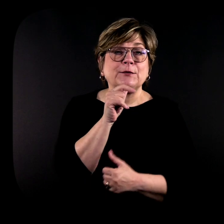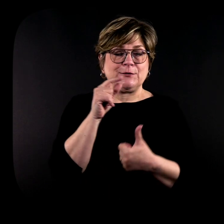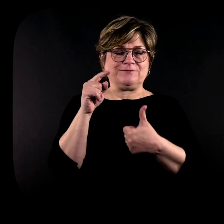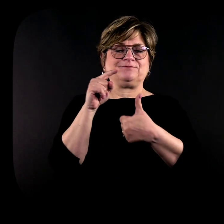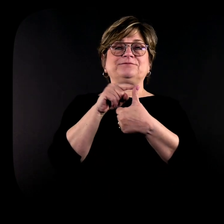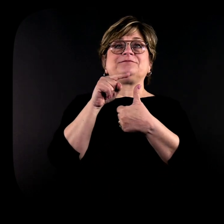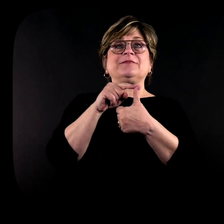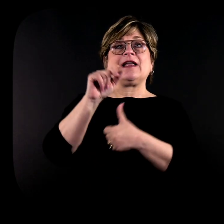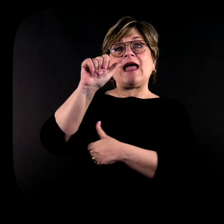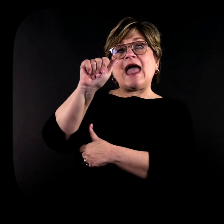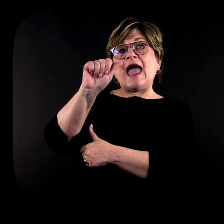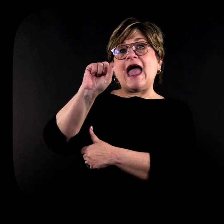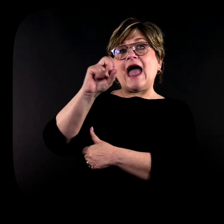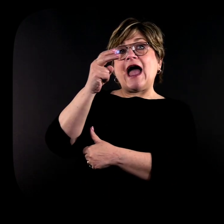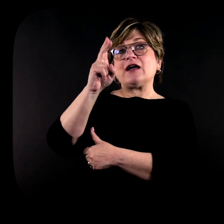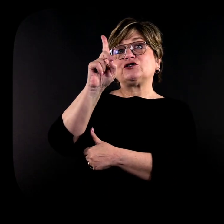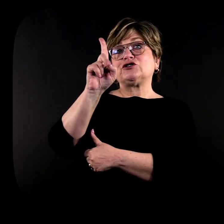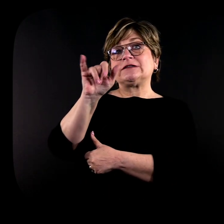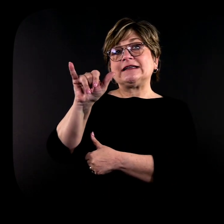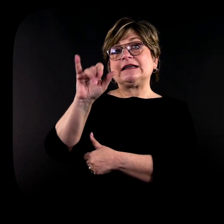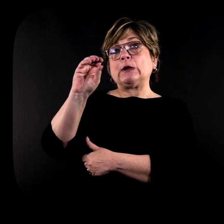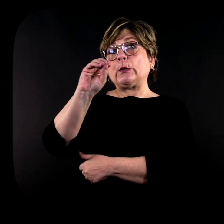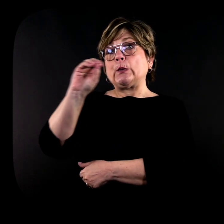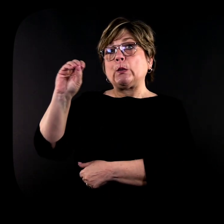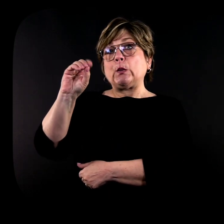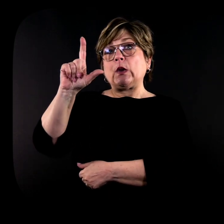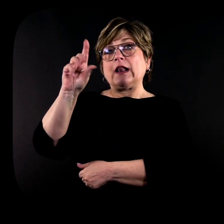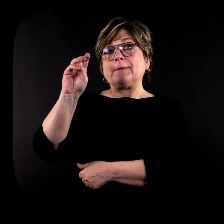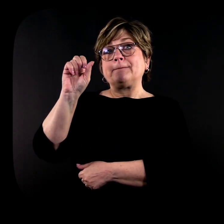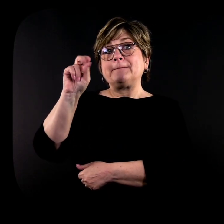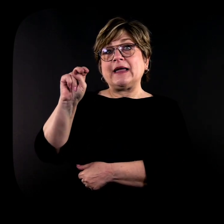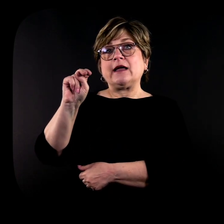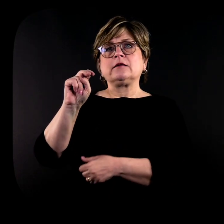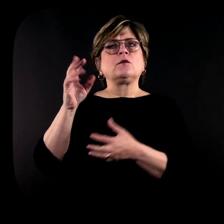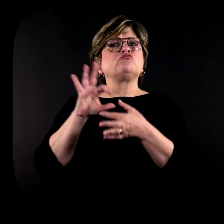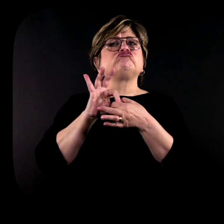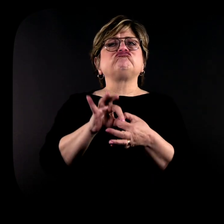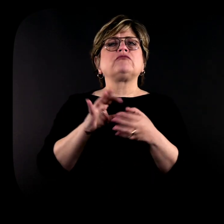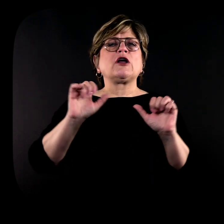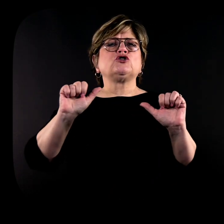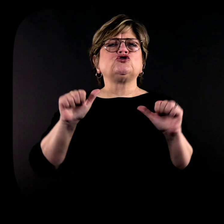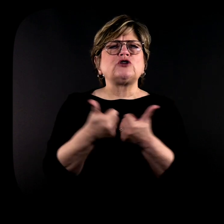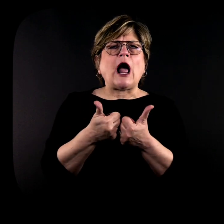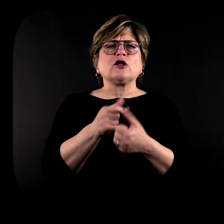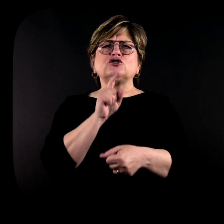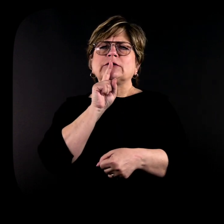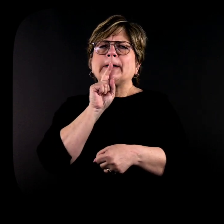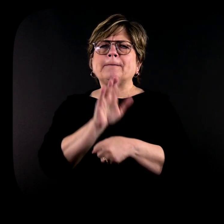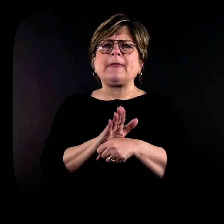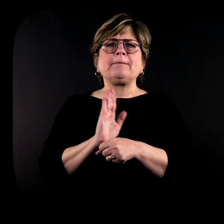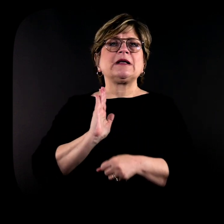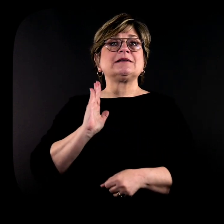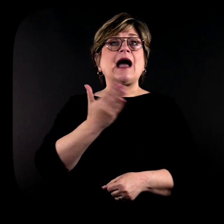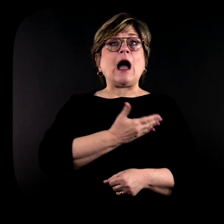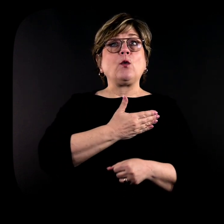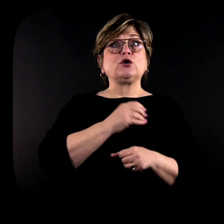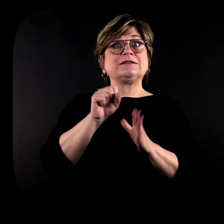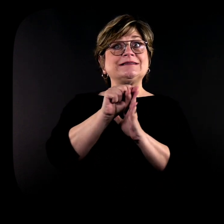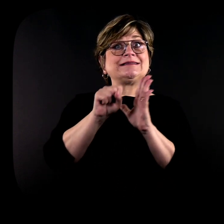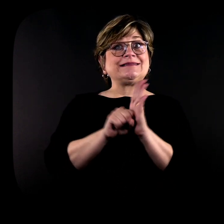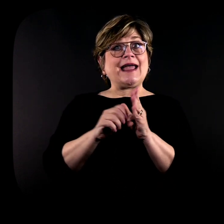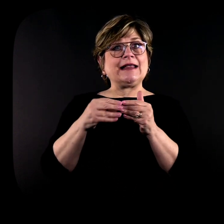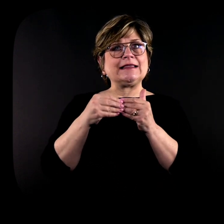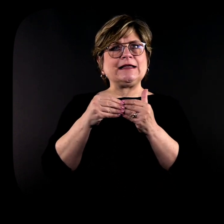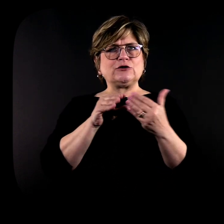1) Ashley Oolman on the challenges and commitments our state leaders face in